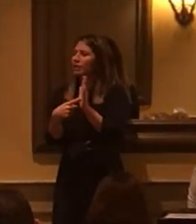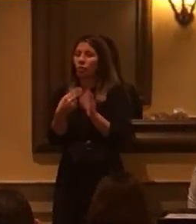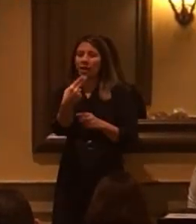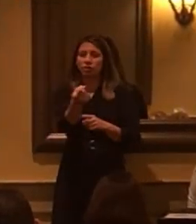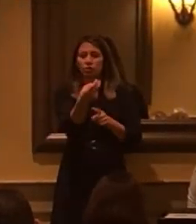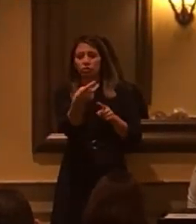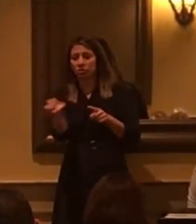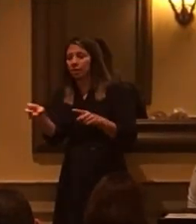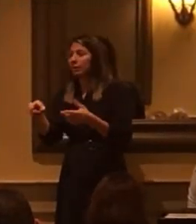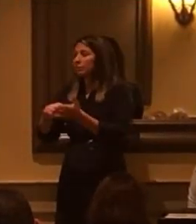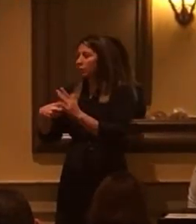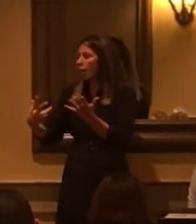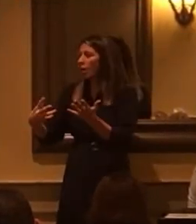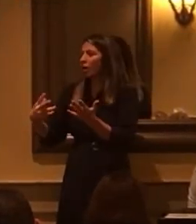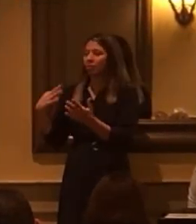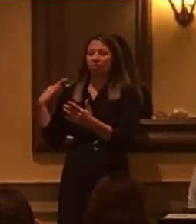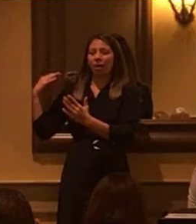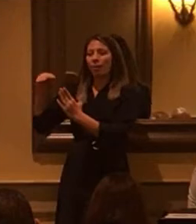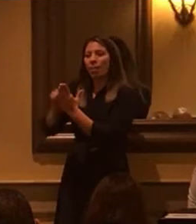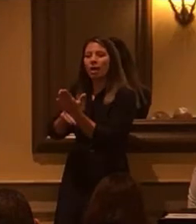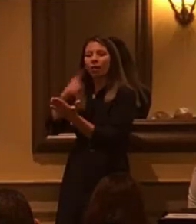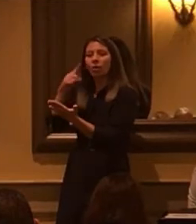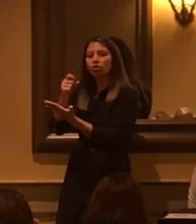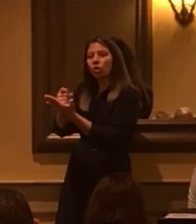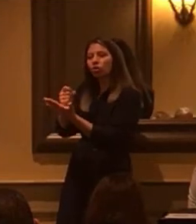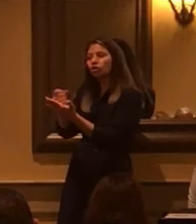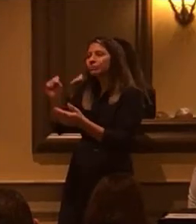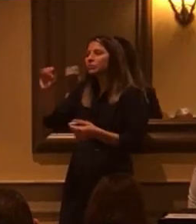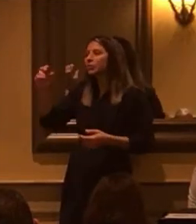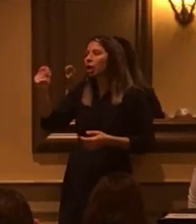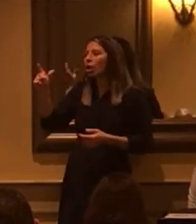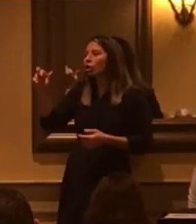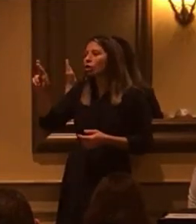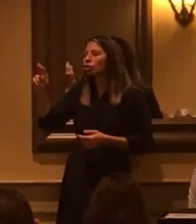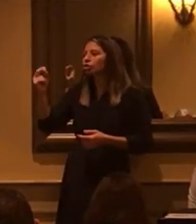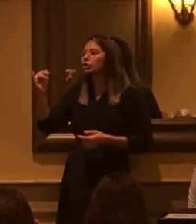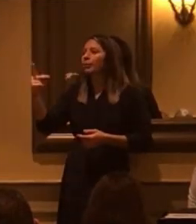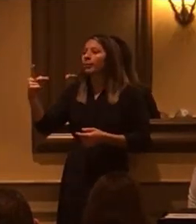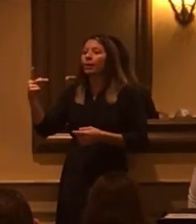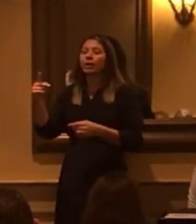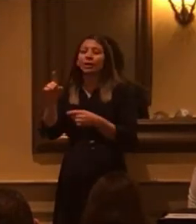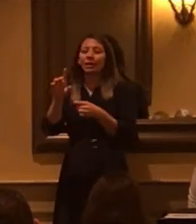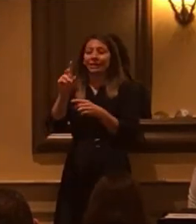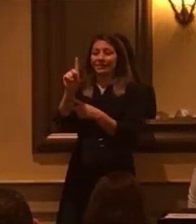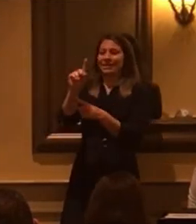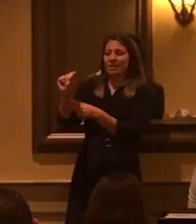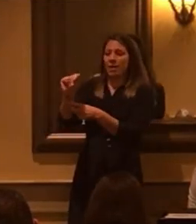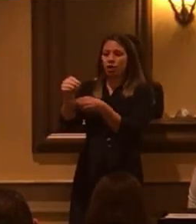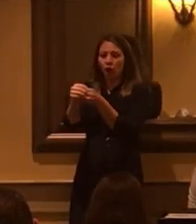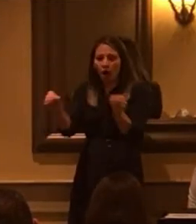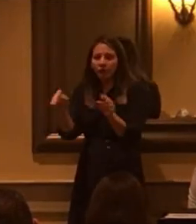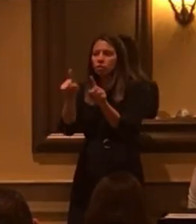like scholarships, going to the disability offices and getting like accommodations and all that.